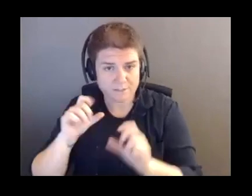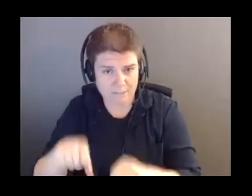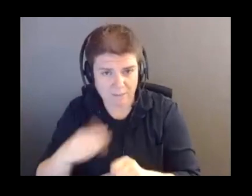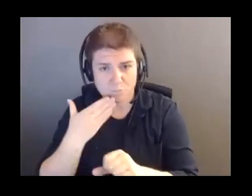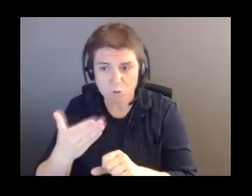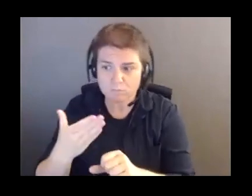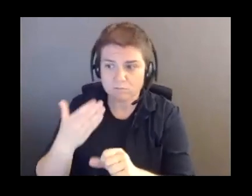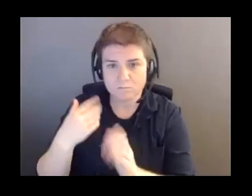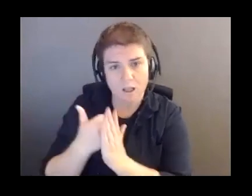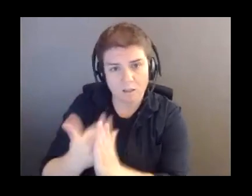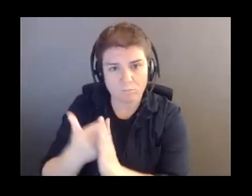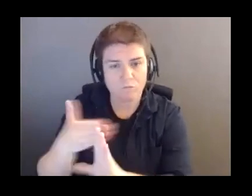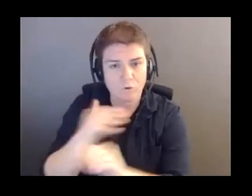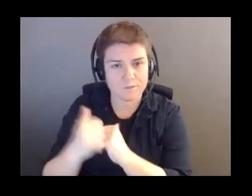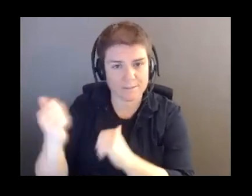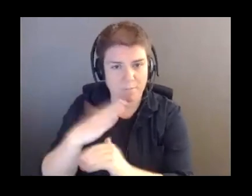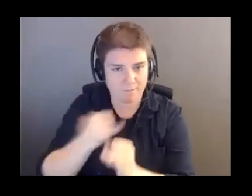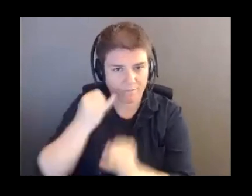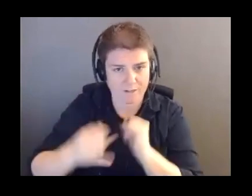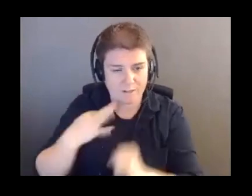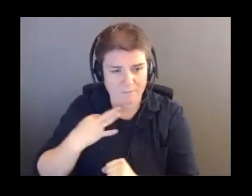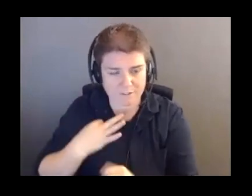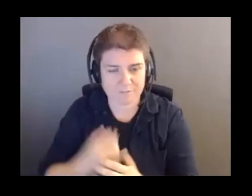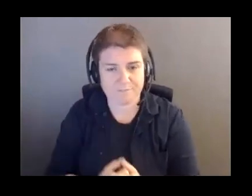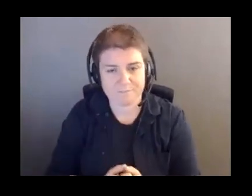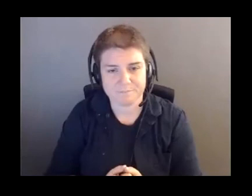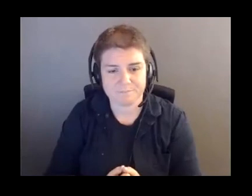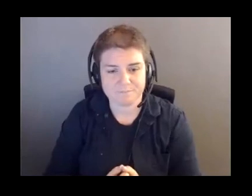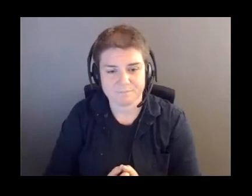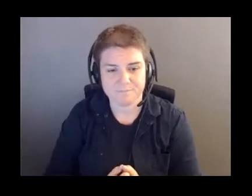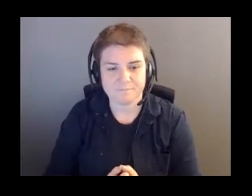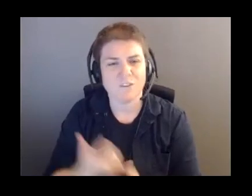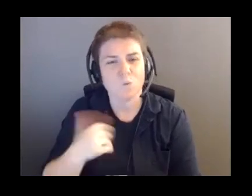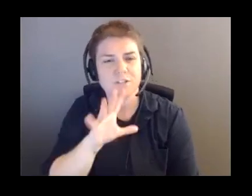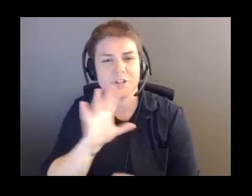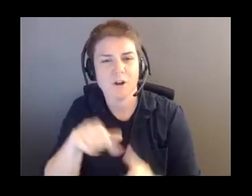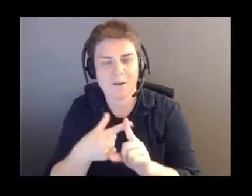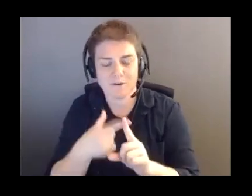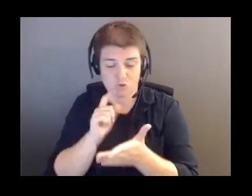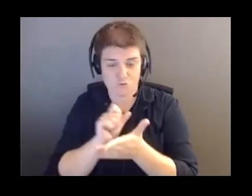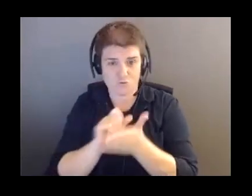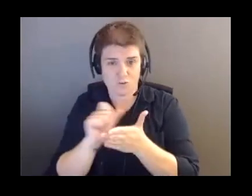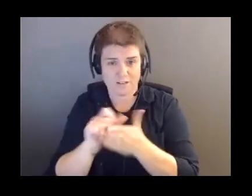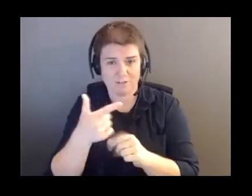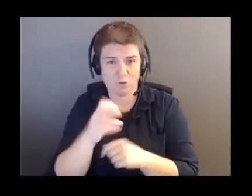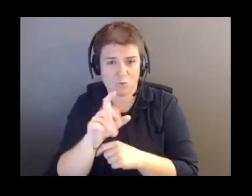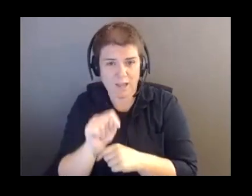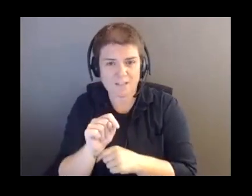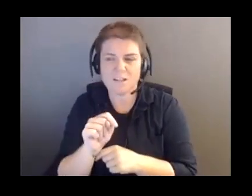application. We talk a lot at CADA about how grant writing is an act of storytelling. This